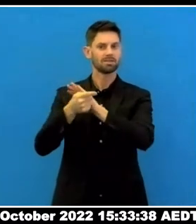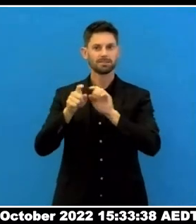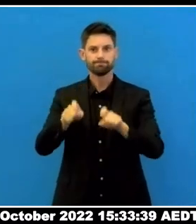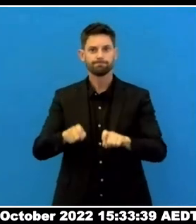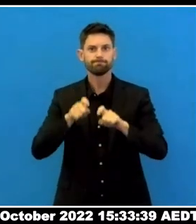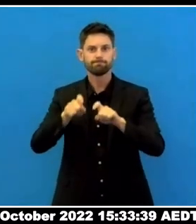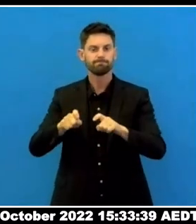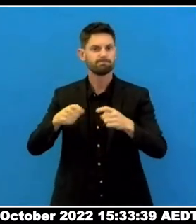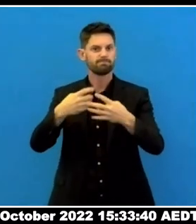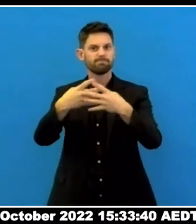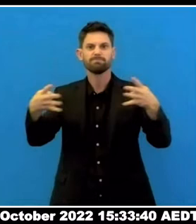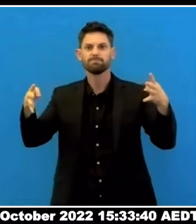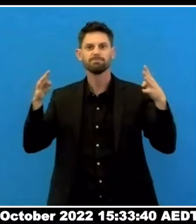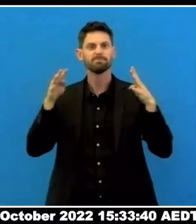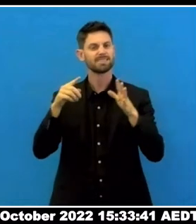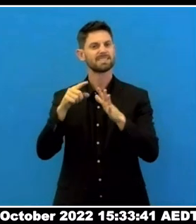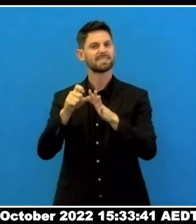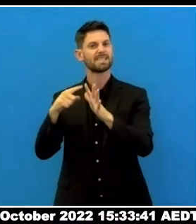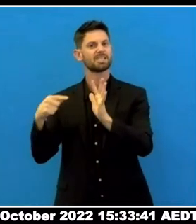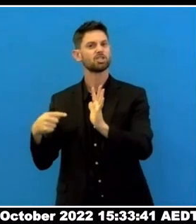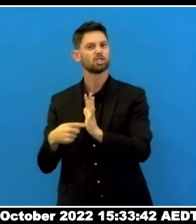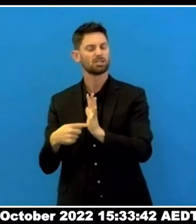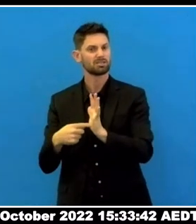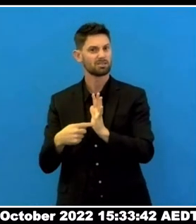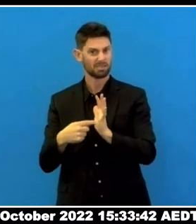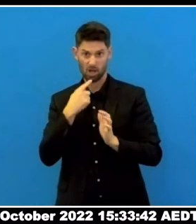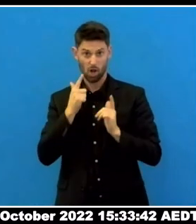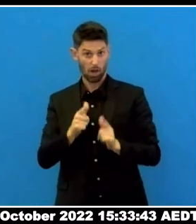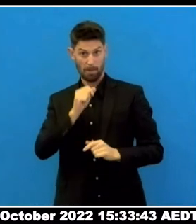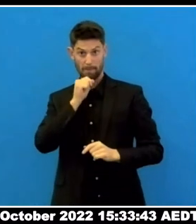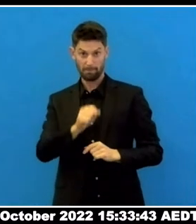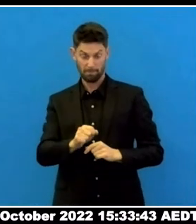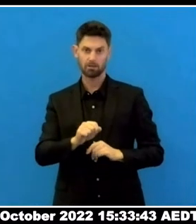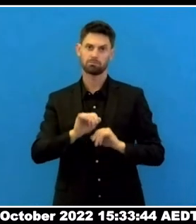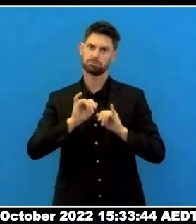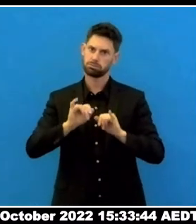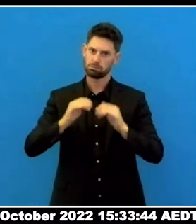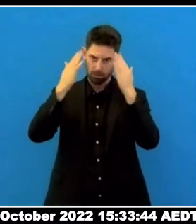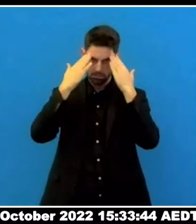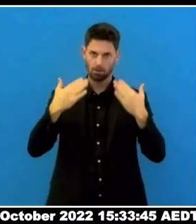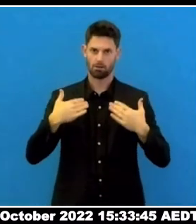that it is not uncommon to see the mental health issues for the men.